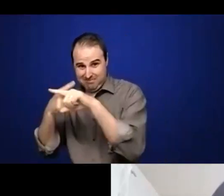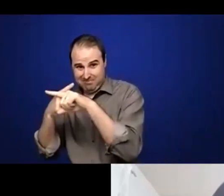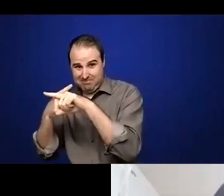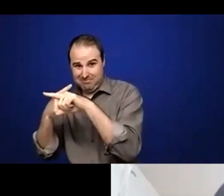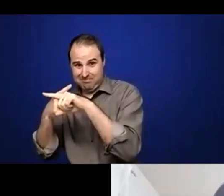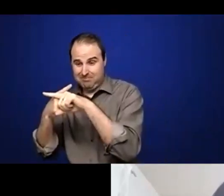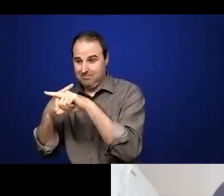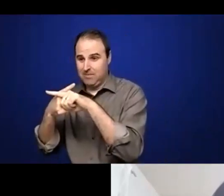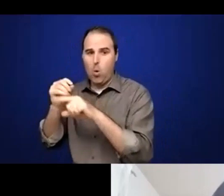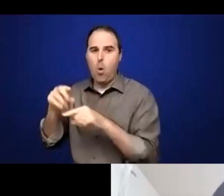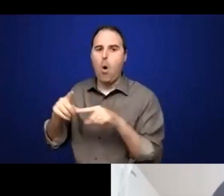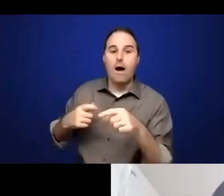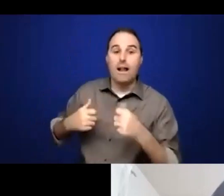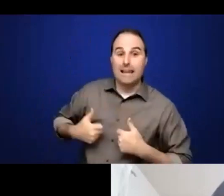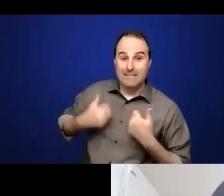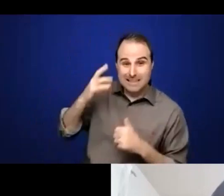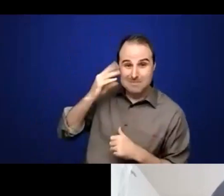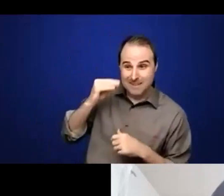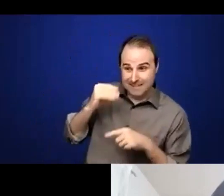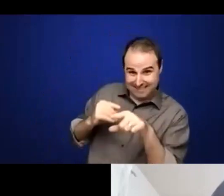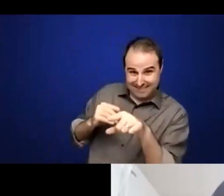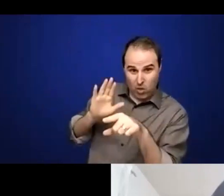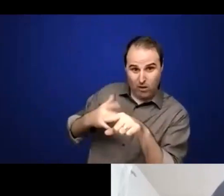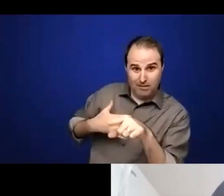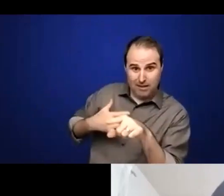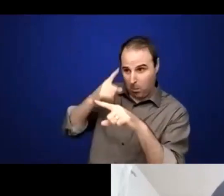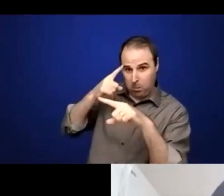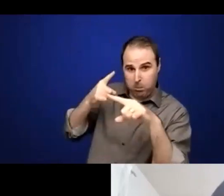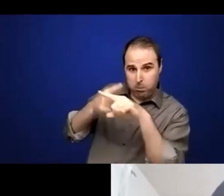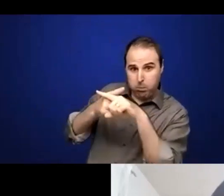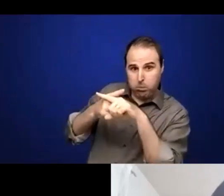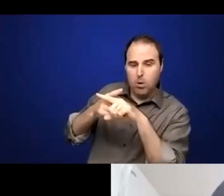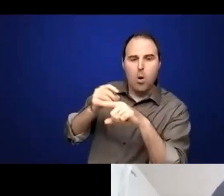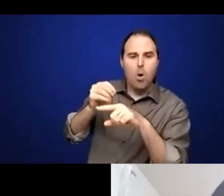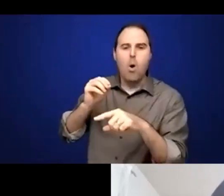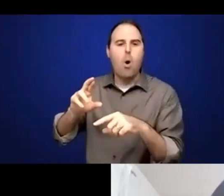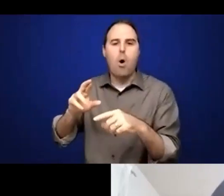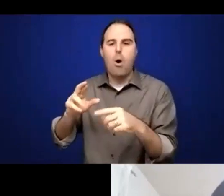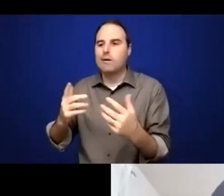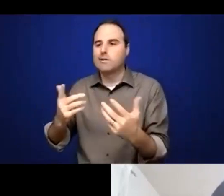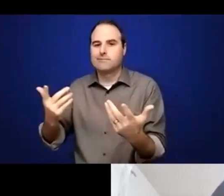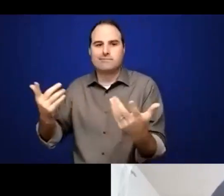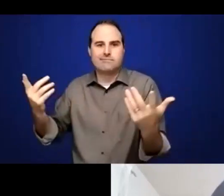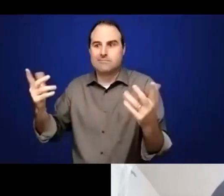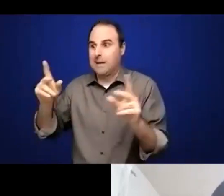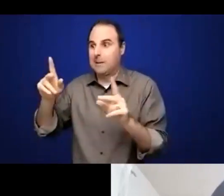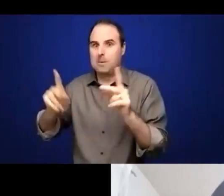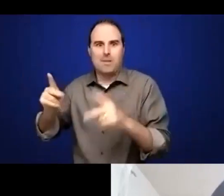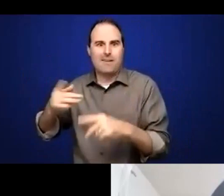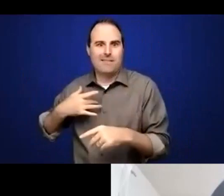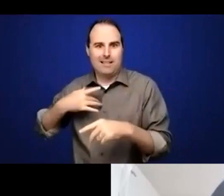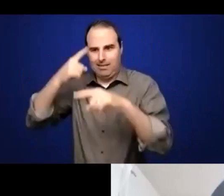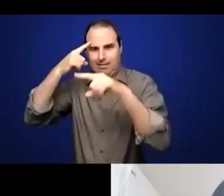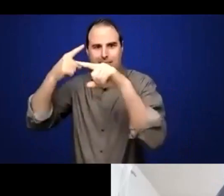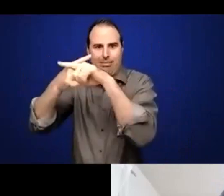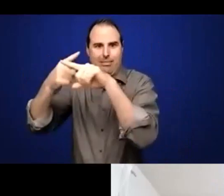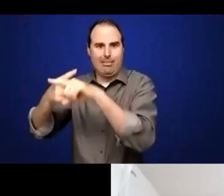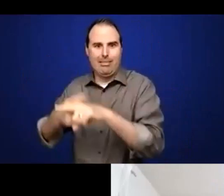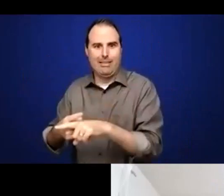is there that difference, or is it just people think differently anyways? So it's trying to go with the majority at times,